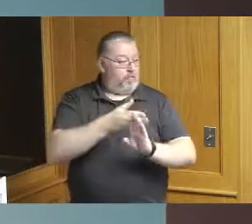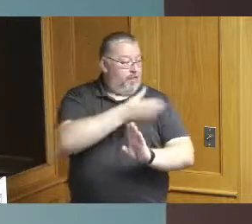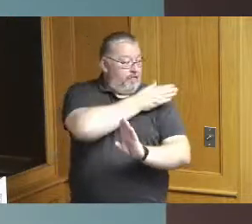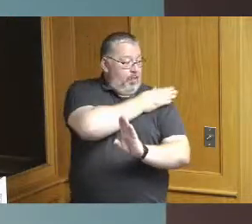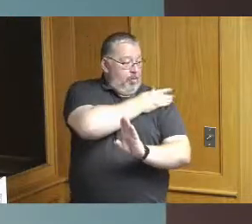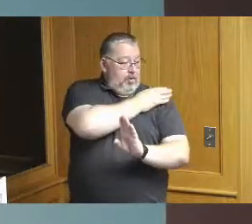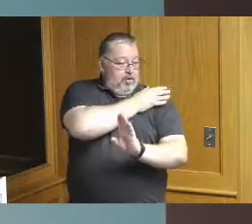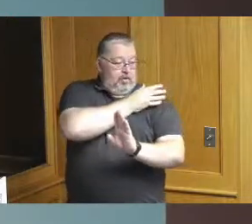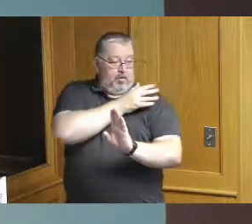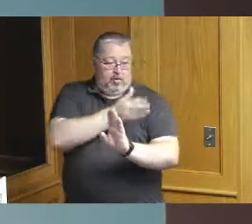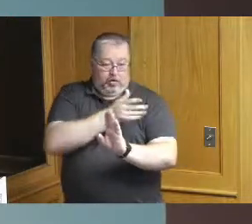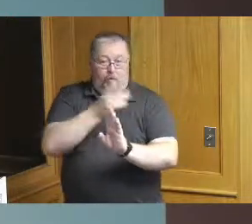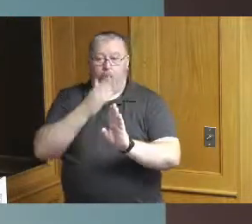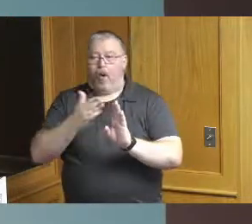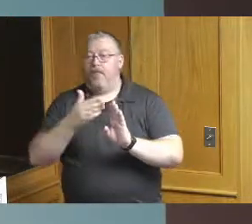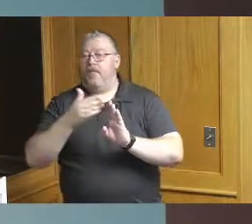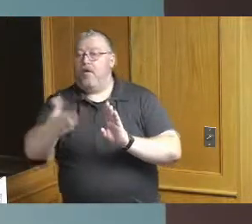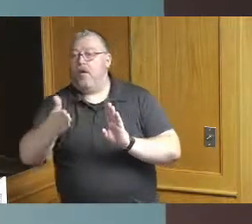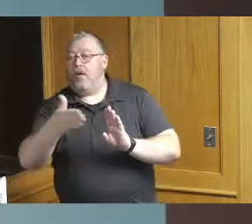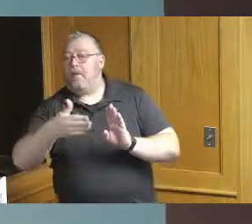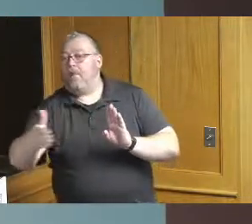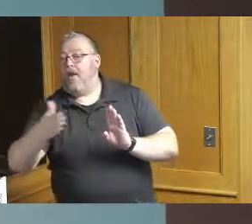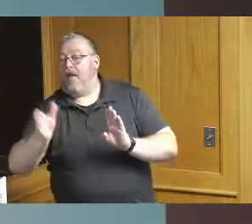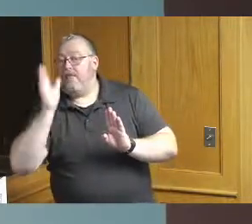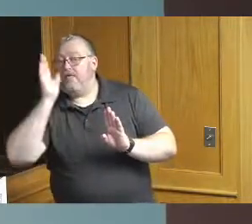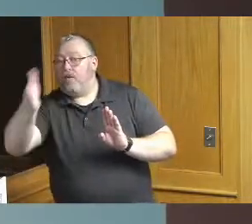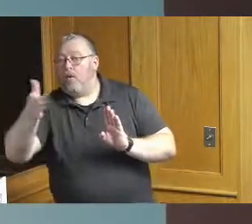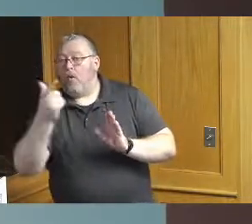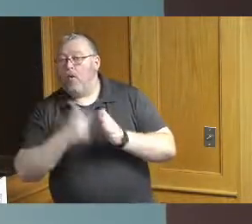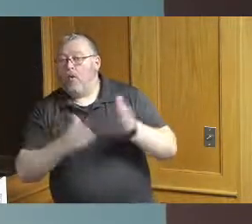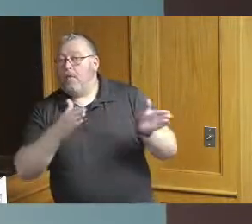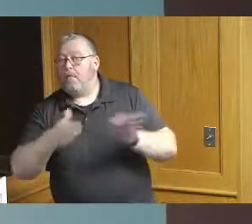and in the future related to permitting code enforcement whatever you name it if